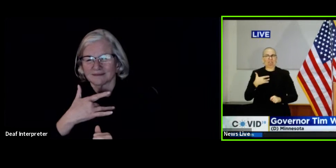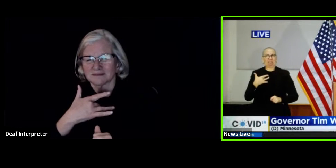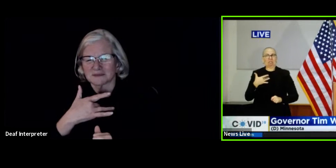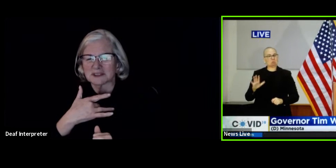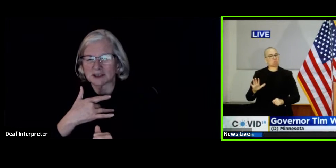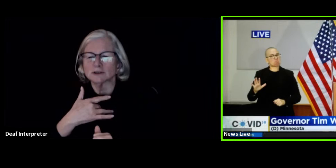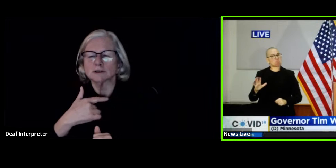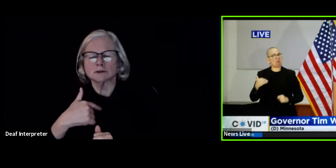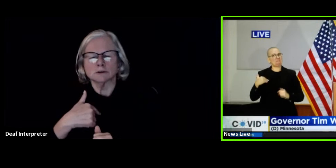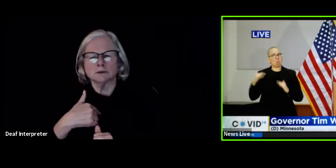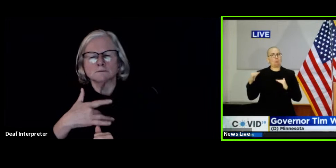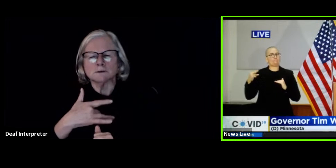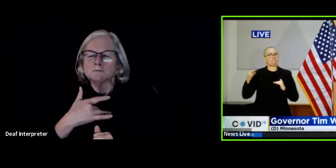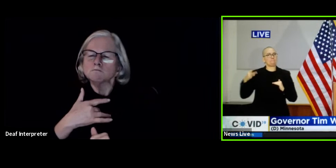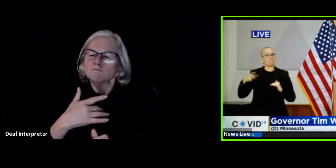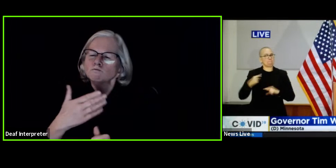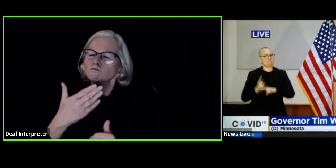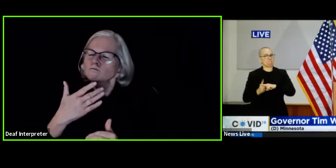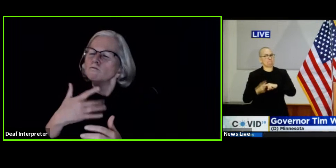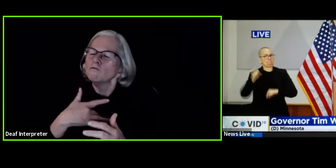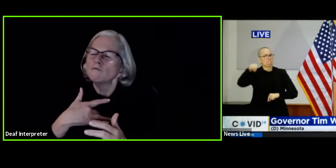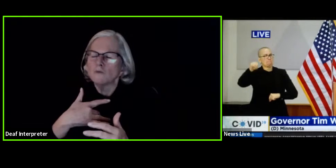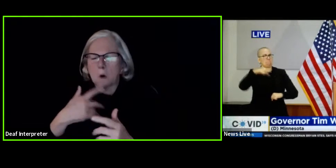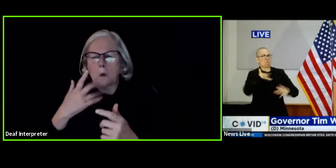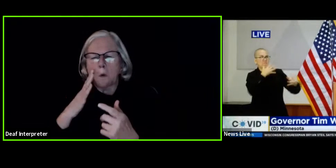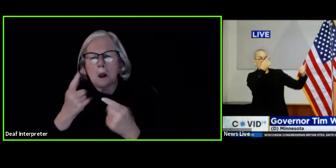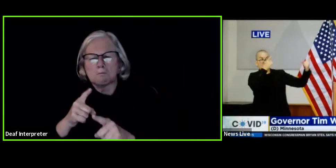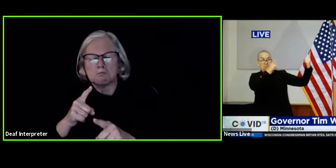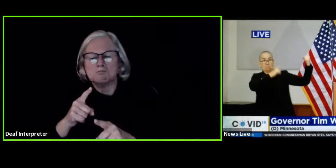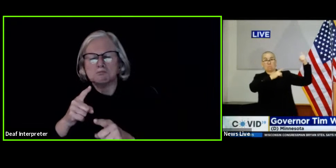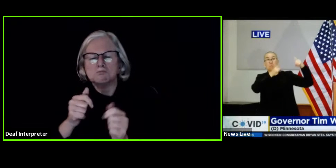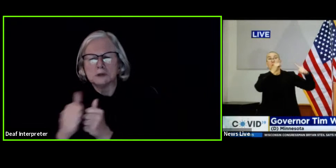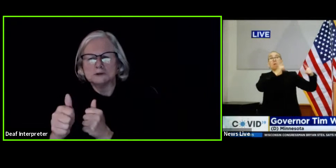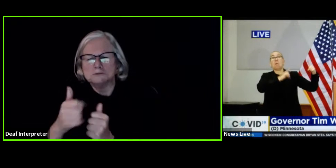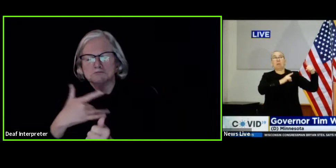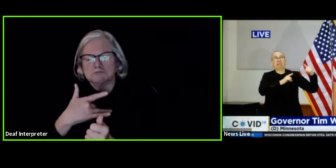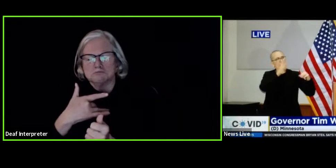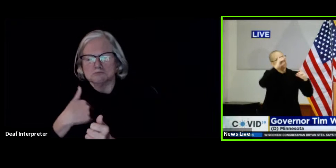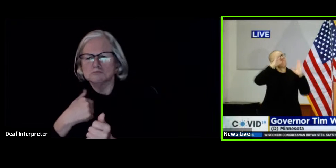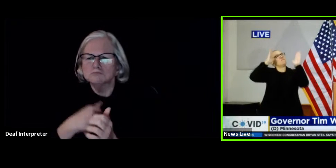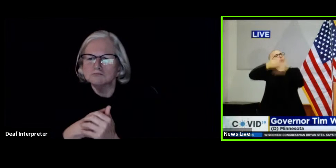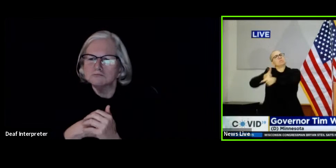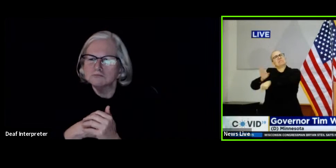COULD FIND A GOOD COMPROMISE. I THINK IT'S WHERE WE COULD WORK TOGETHER AROUND THE PANDEMIC IN A VERY PRODUCTIVE WAY AND I THINK